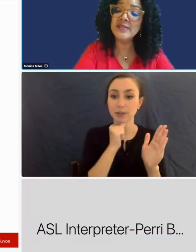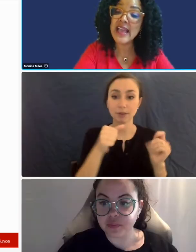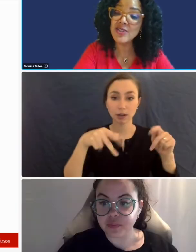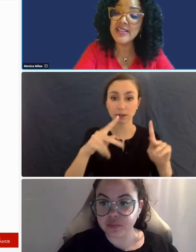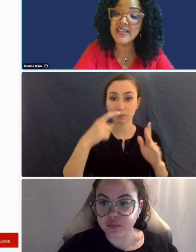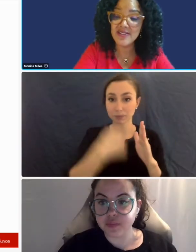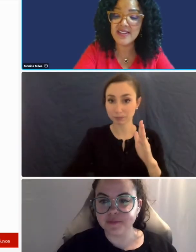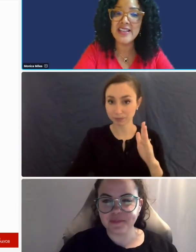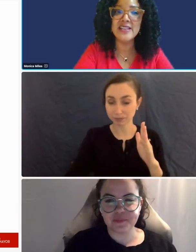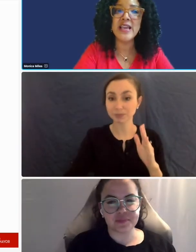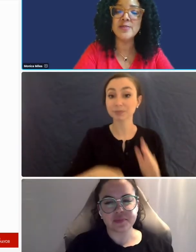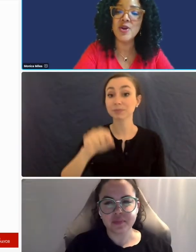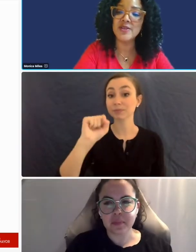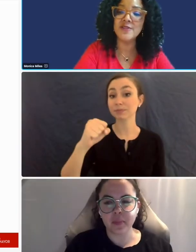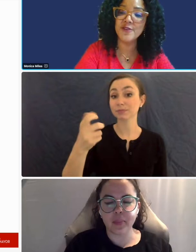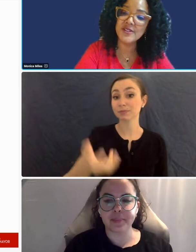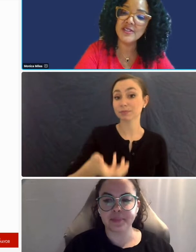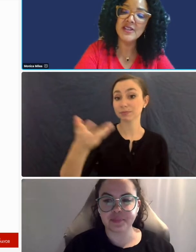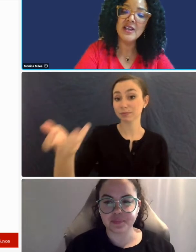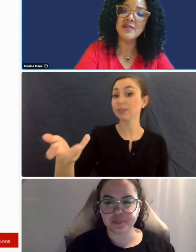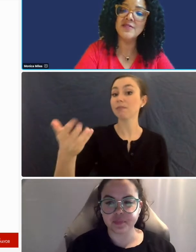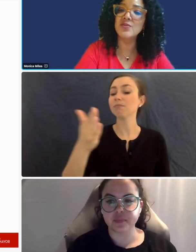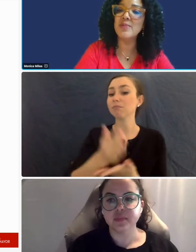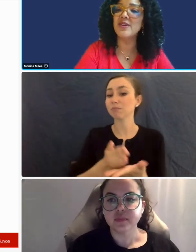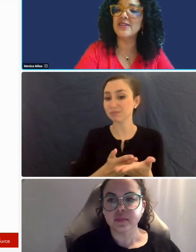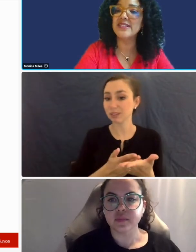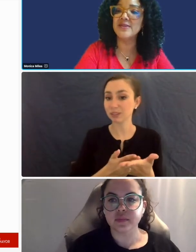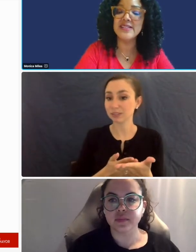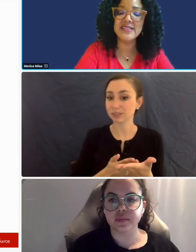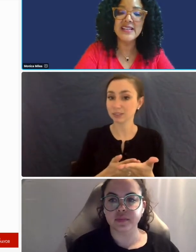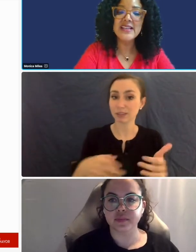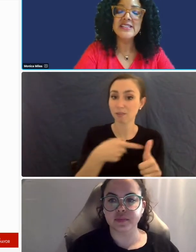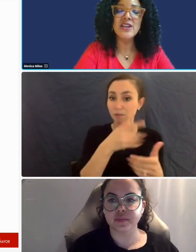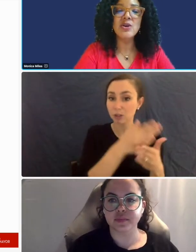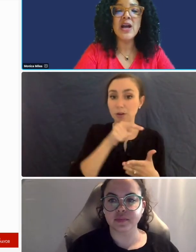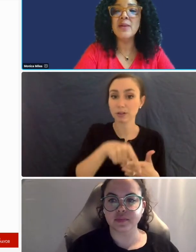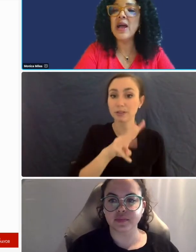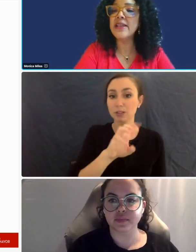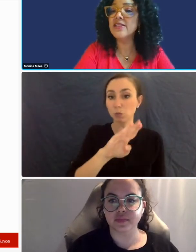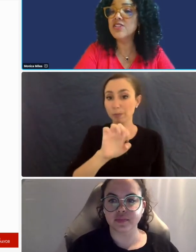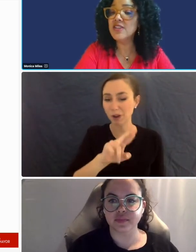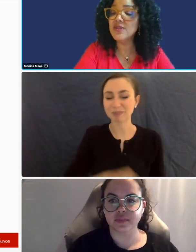actually given in as part of the first of this webinar series so um i can just give you some